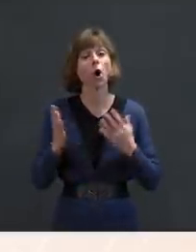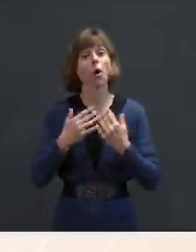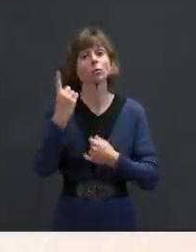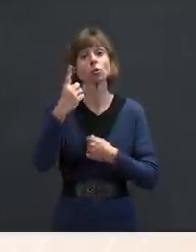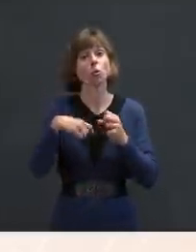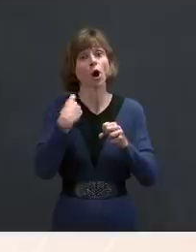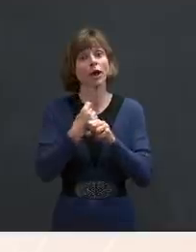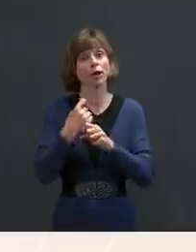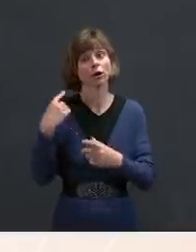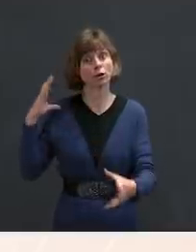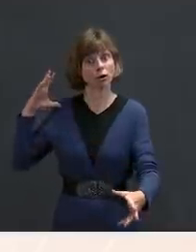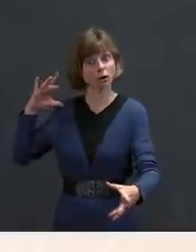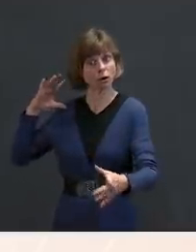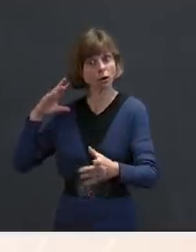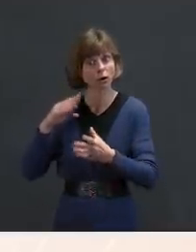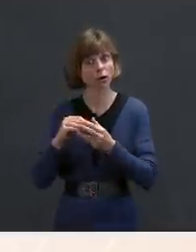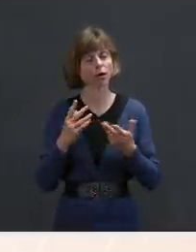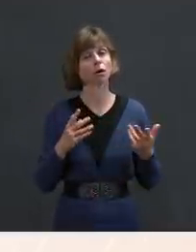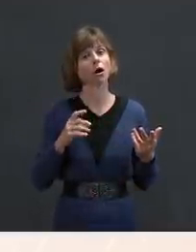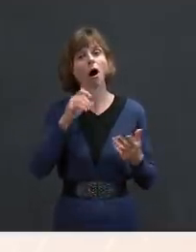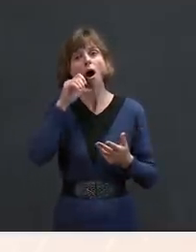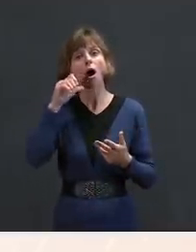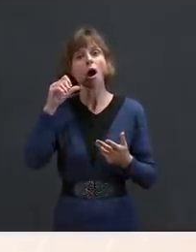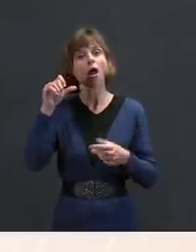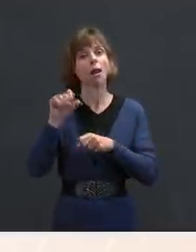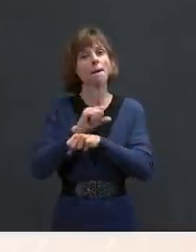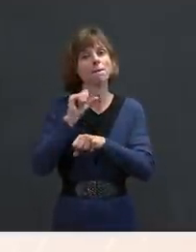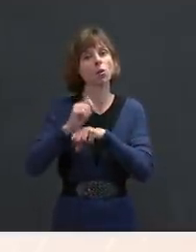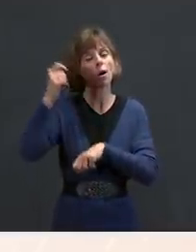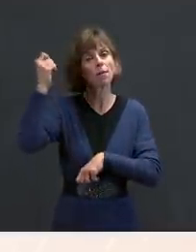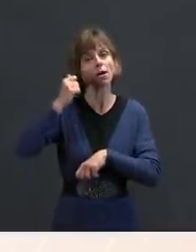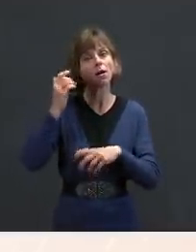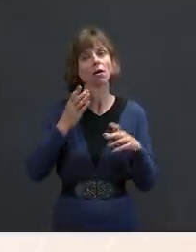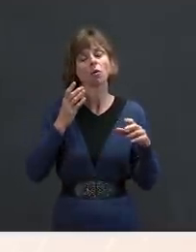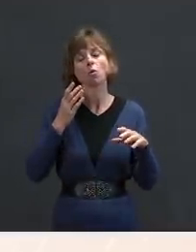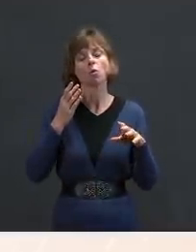have exceeded the pre-pandemic all-time high. And the economic data shows a K-shaped recovery